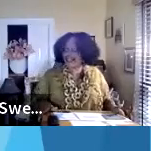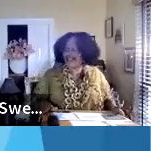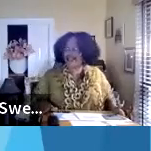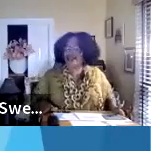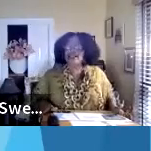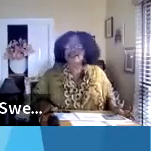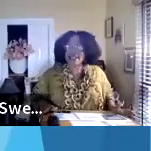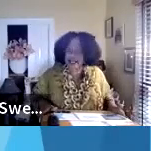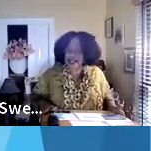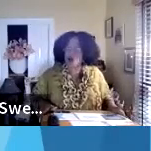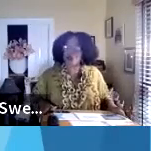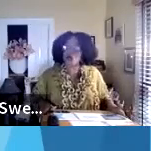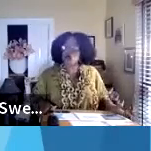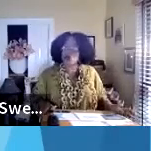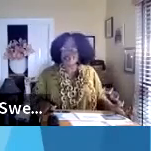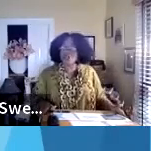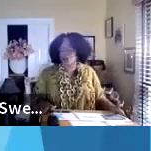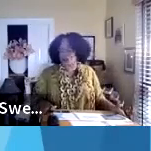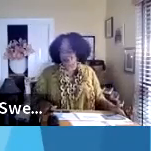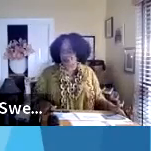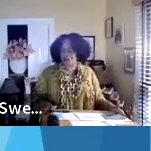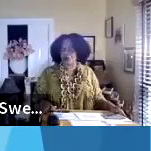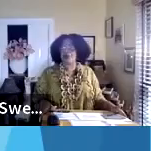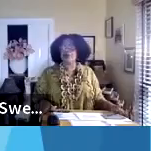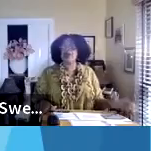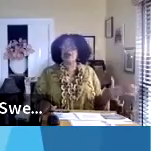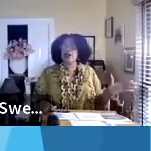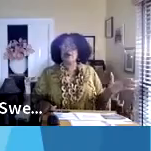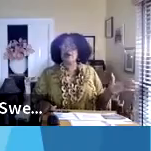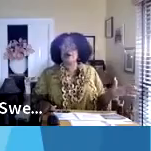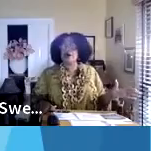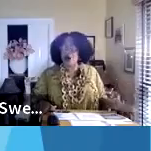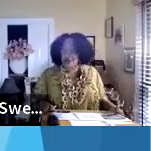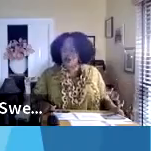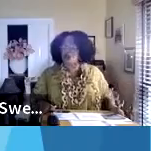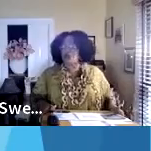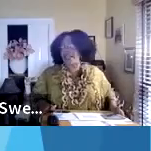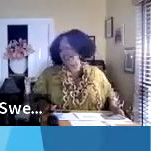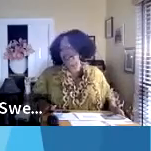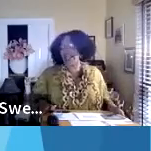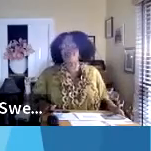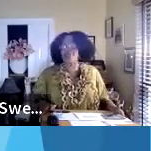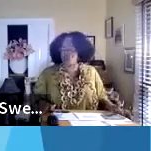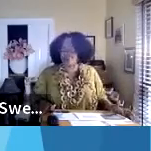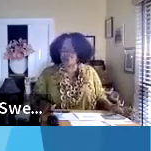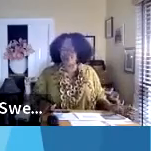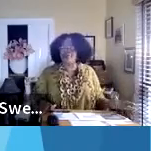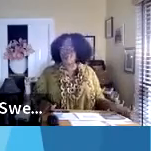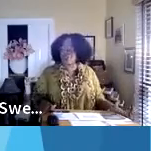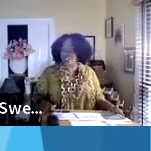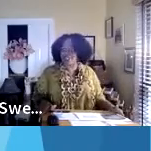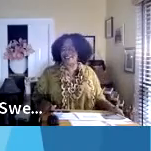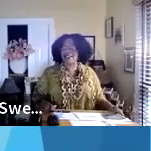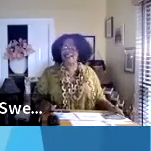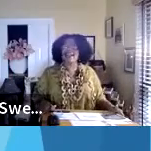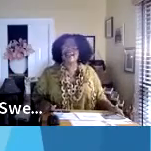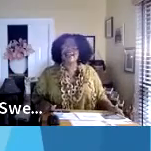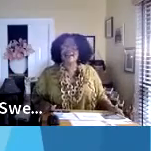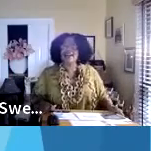and Applied Science and core faculty member of the Disability Studies Initiative from University of Virginia. Coming to us this afternoon from video presentation that Dr. Rupa